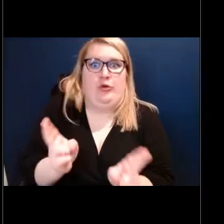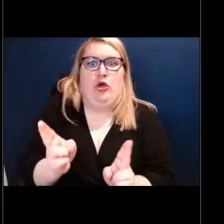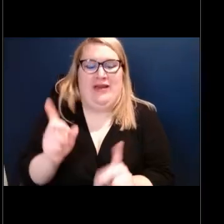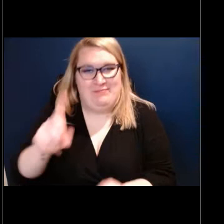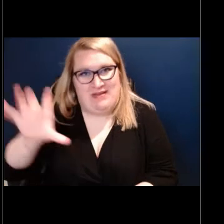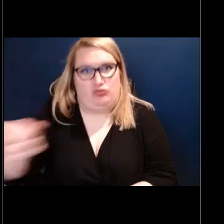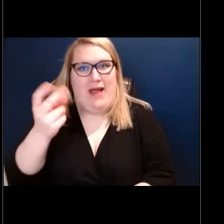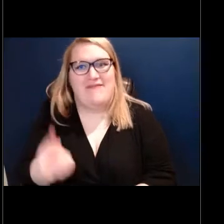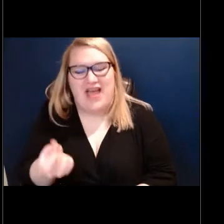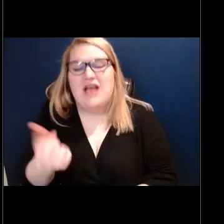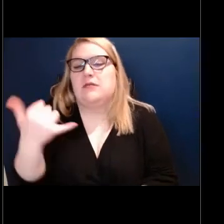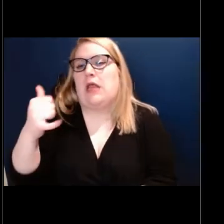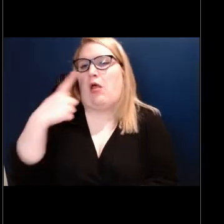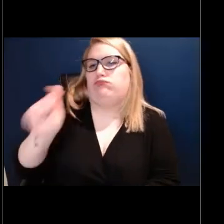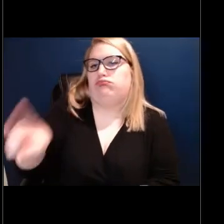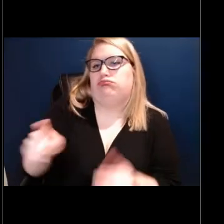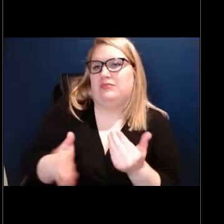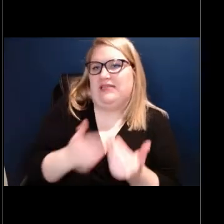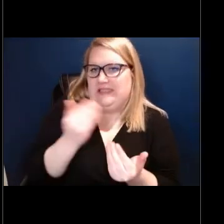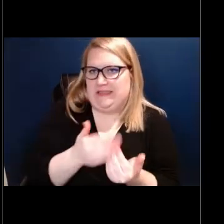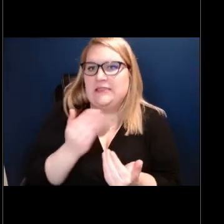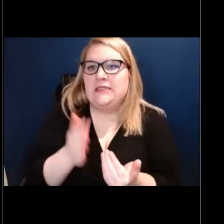So yes, the yellow is a highly visible color.